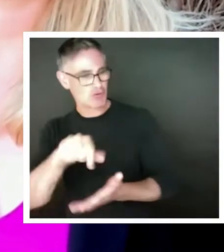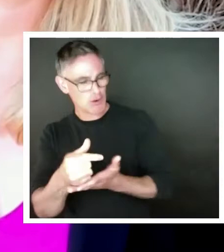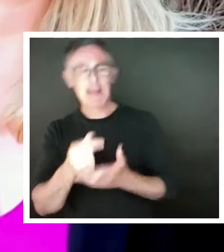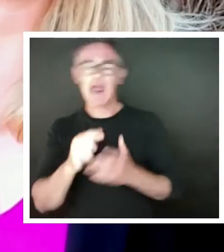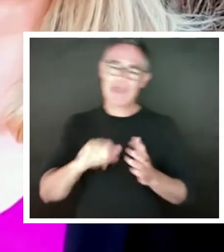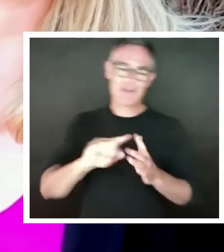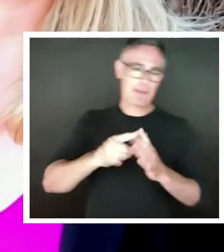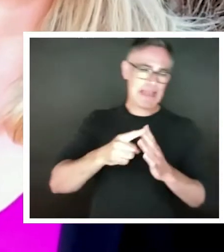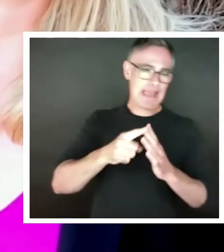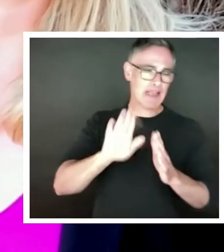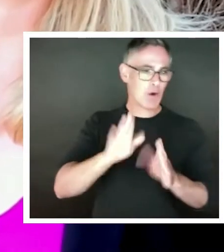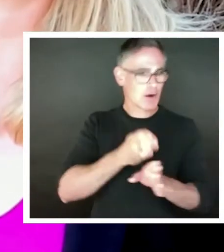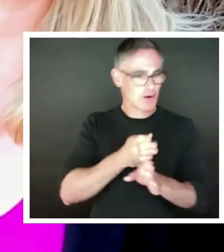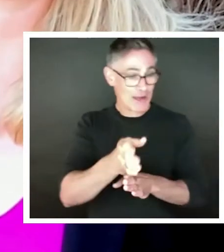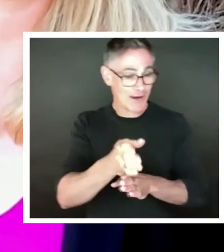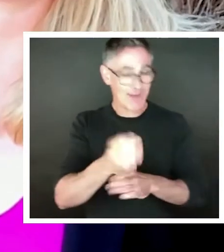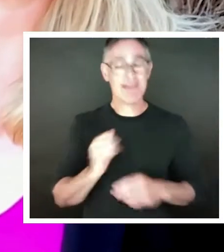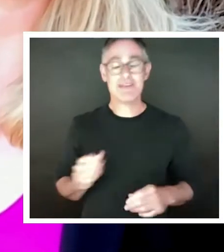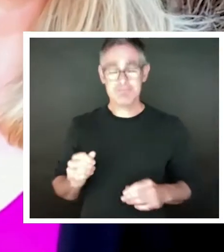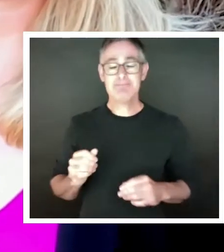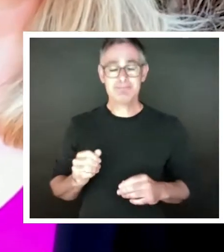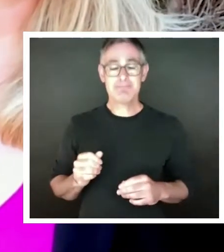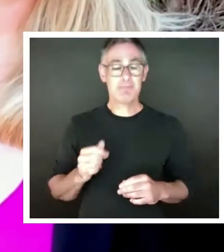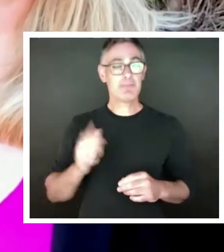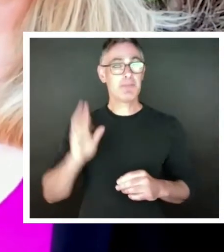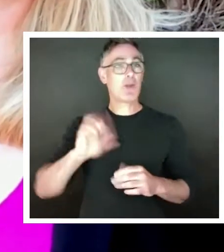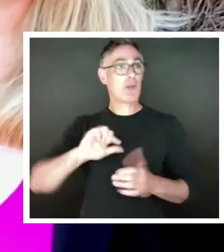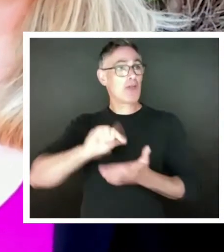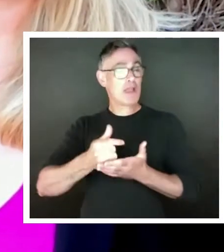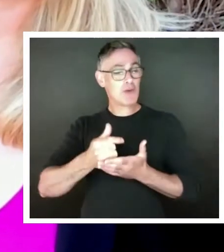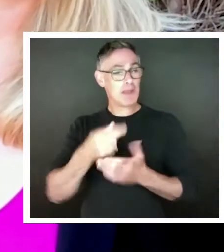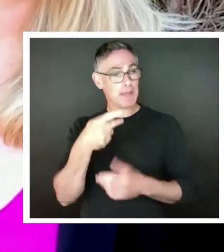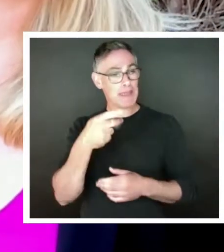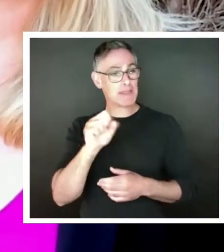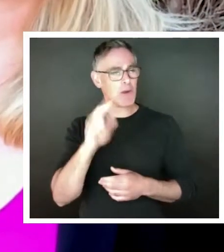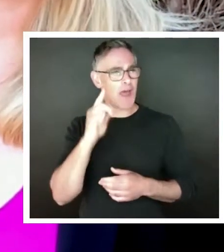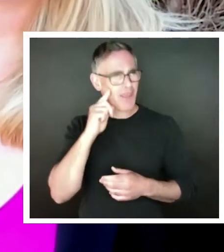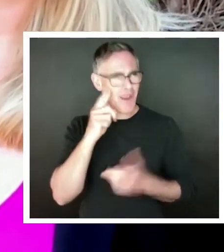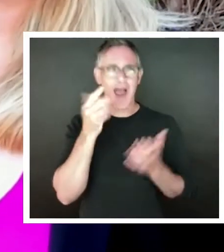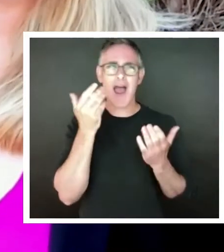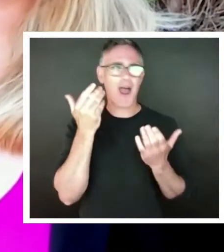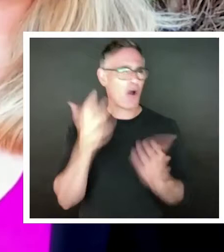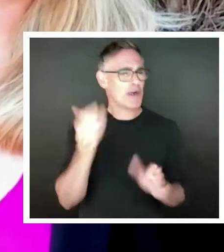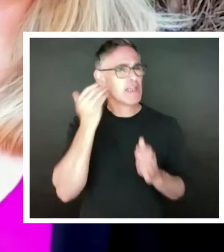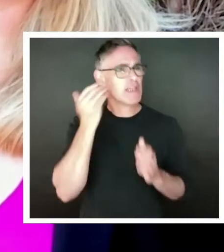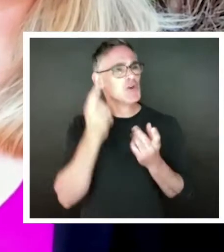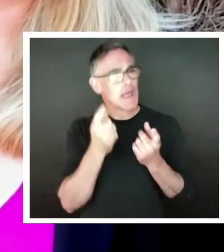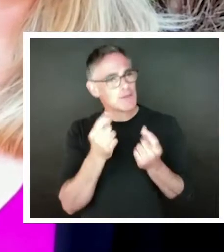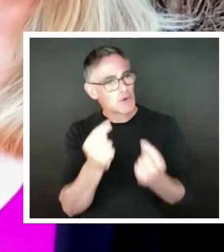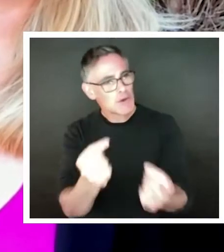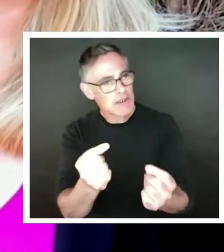When I graduated from PSU, I thought I had my plans all mapped out. I was headed back to Intel in Hillsboro